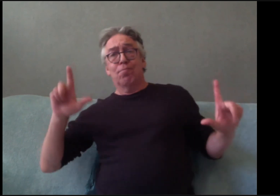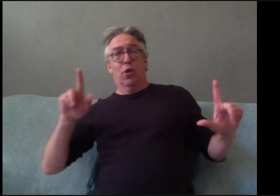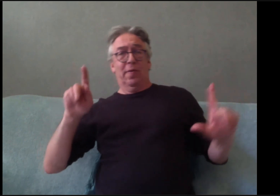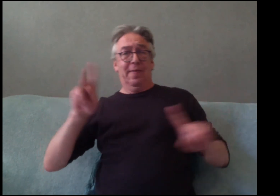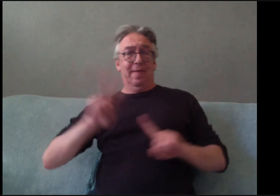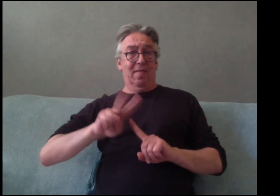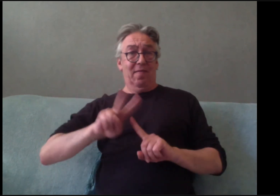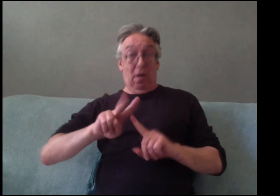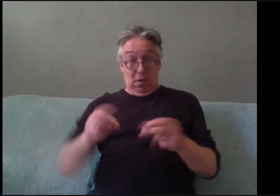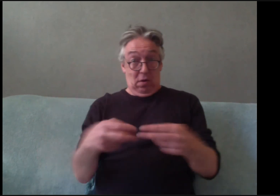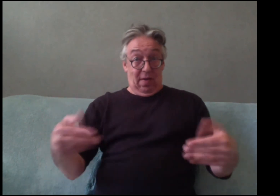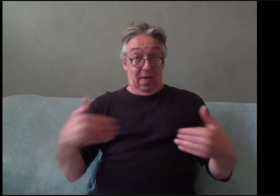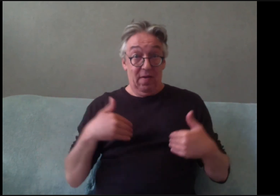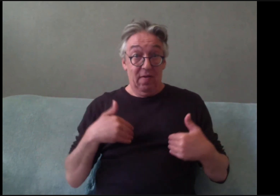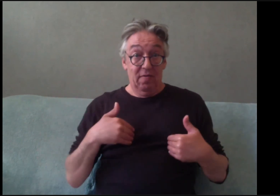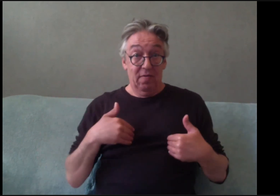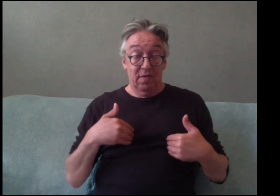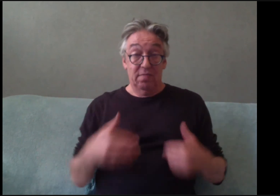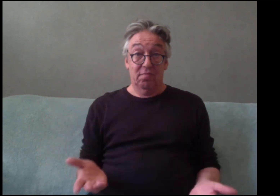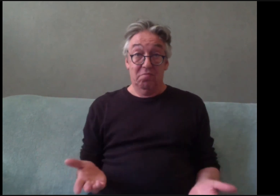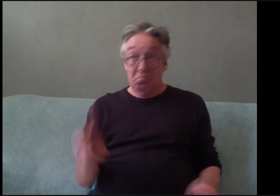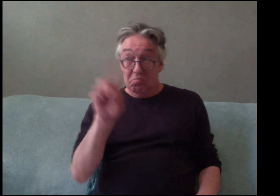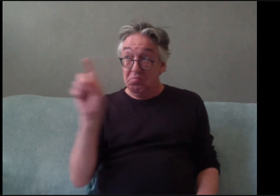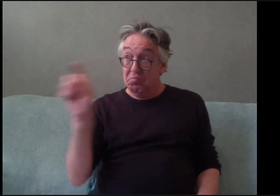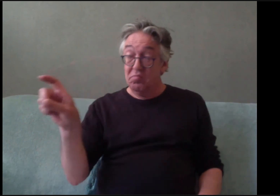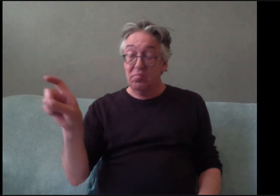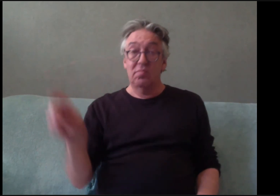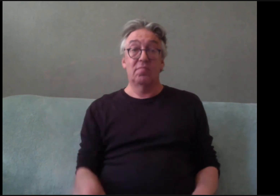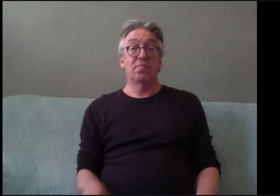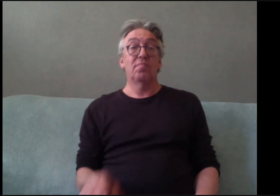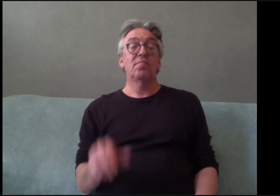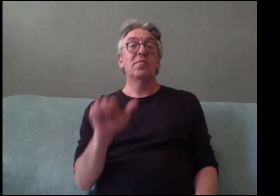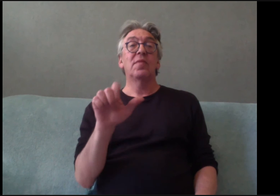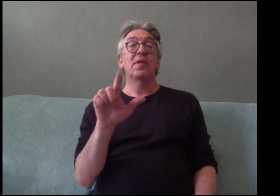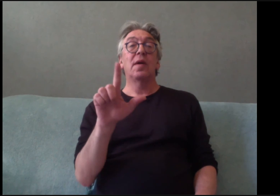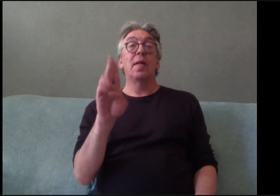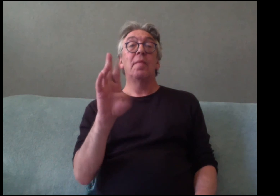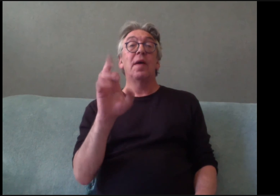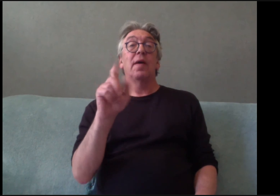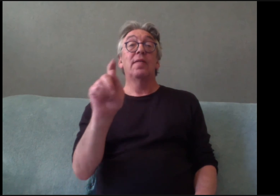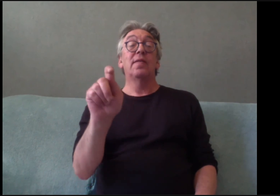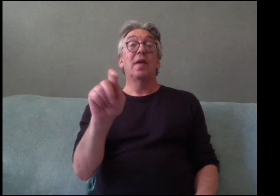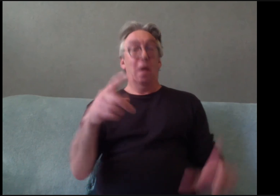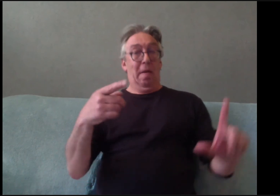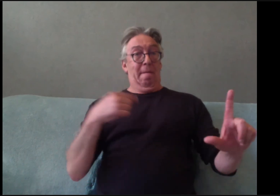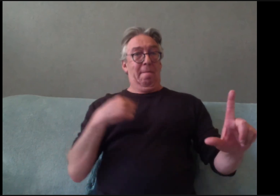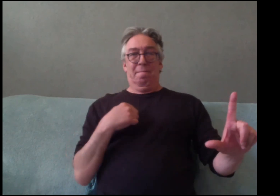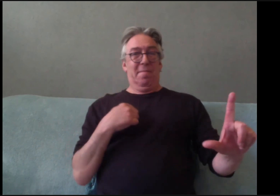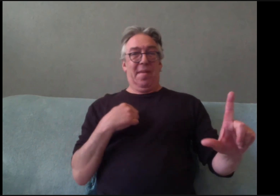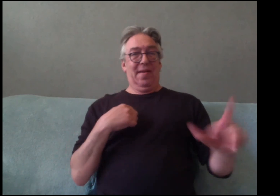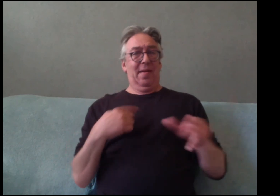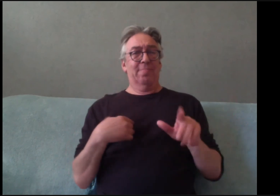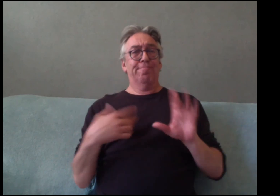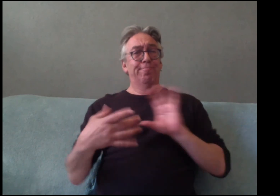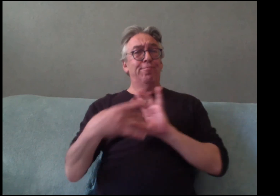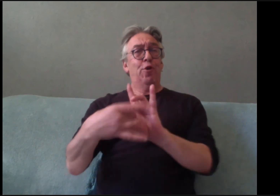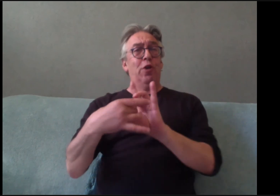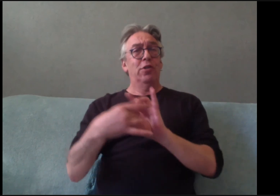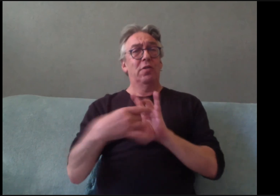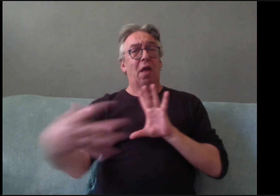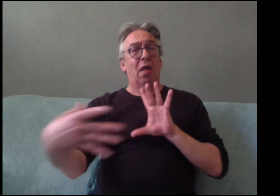My digital link is intermittent, can you repeat the question, please?